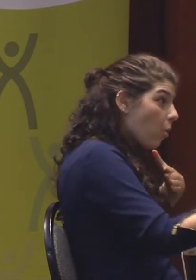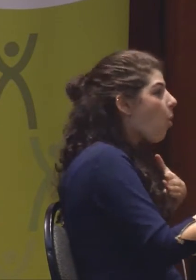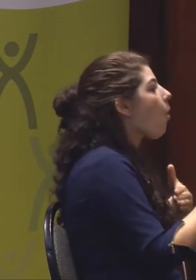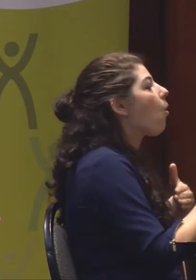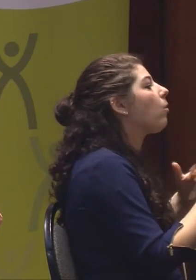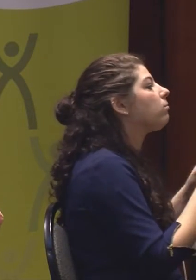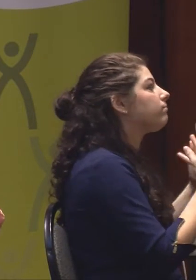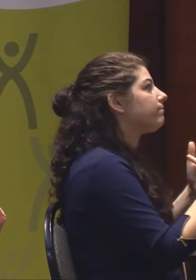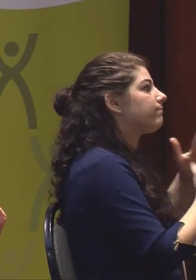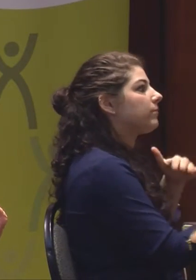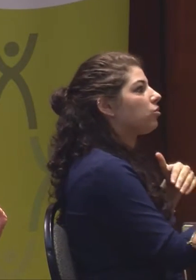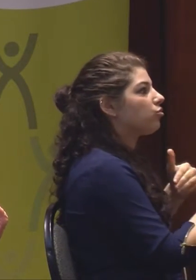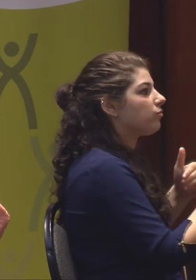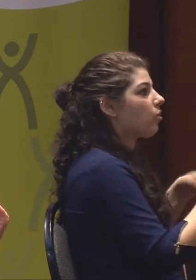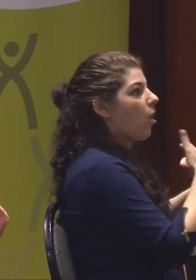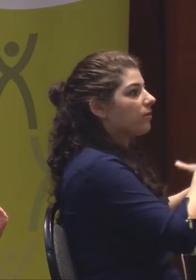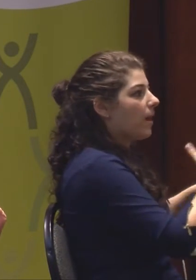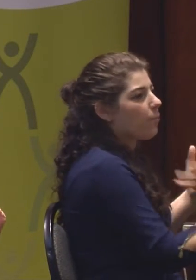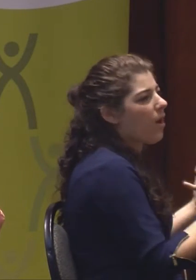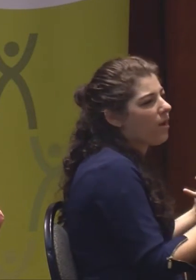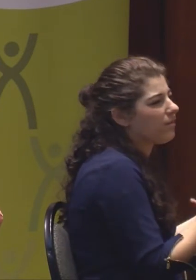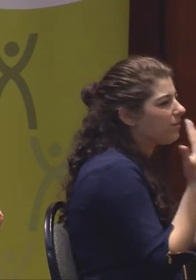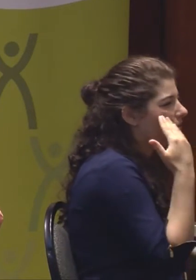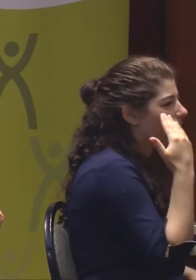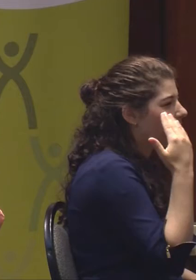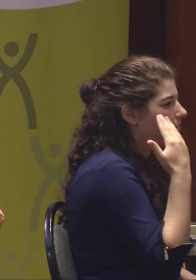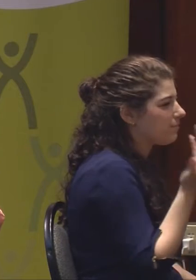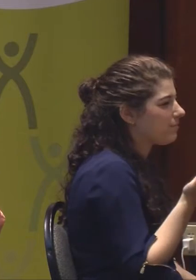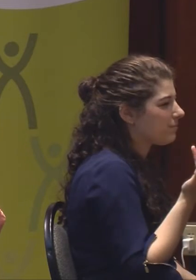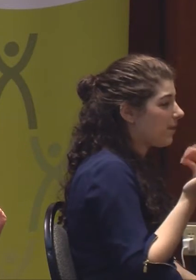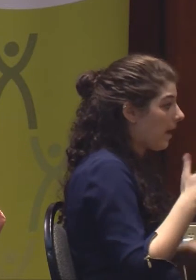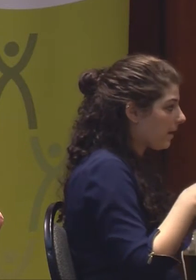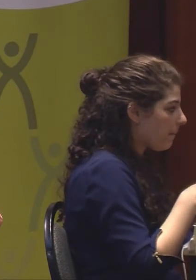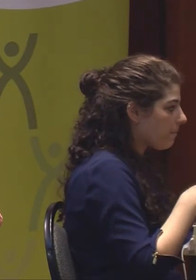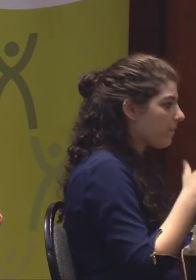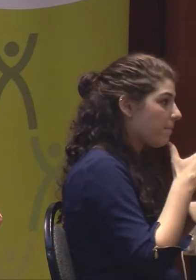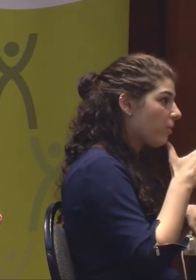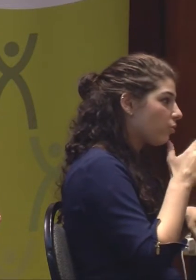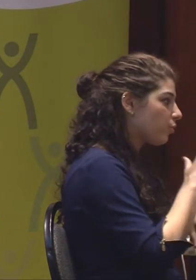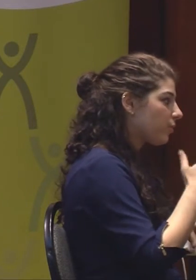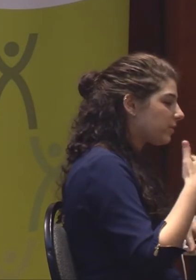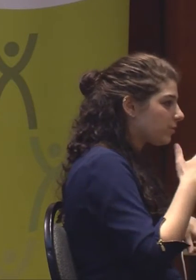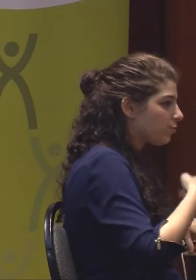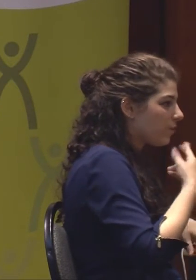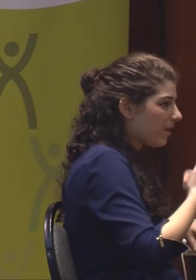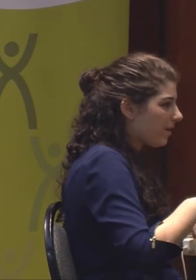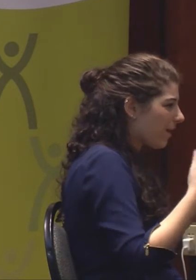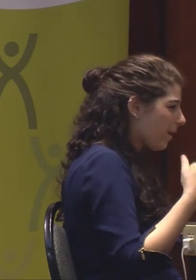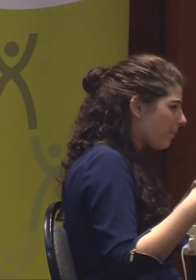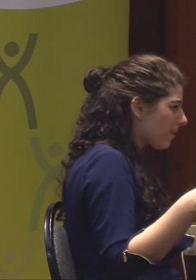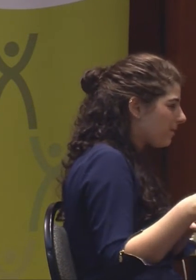what if, you know, what if there's anything going on in the in the mother's history, and just really look at that.